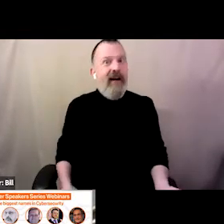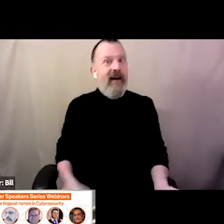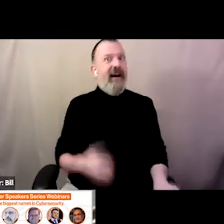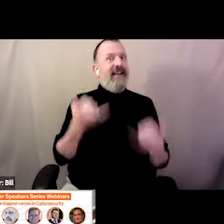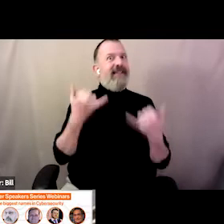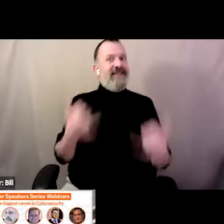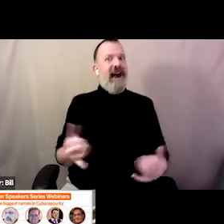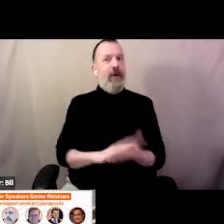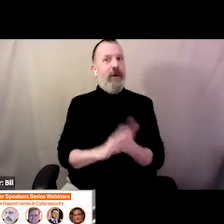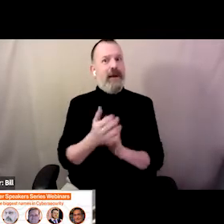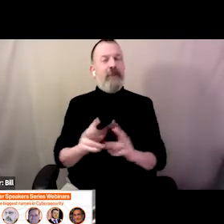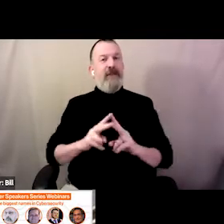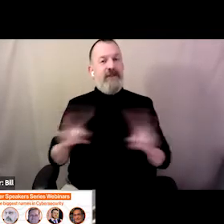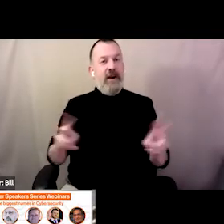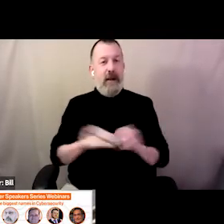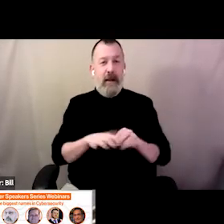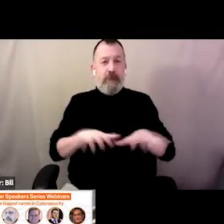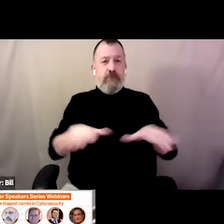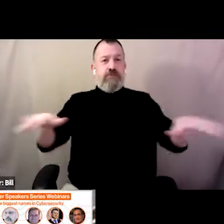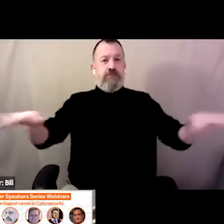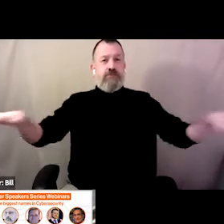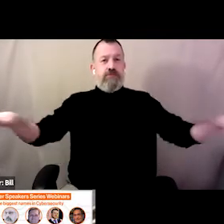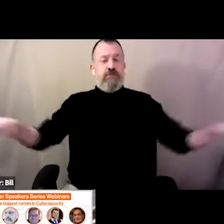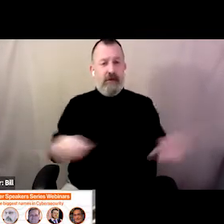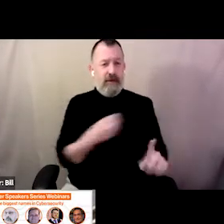CalebBarlow: genetic effect that really impact people's lives. And that's what the